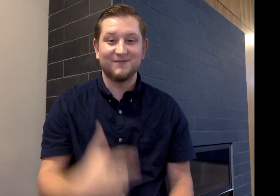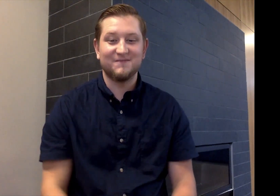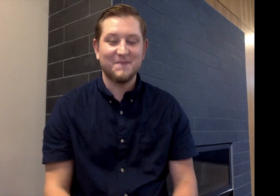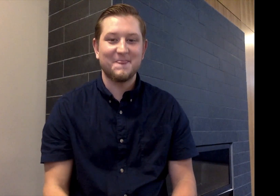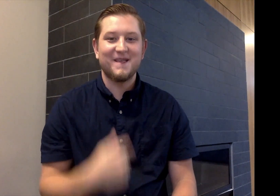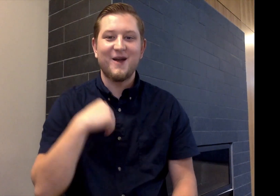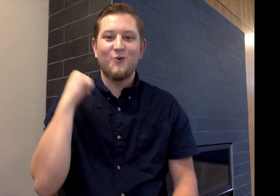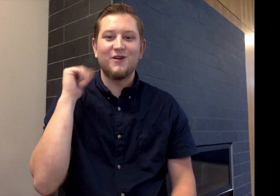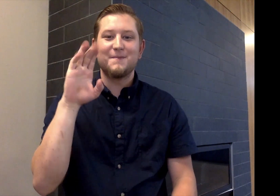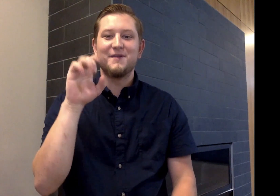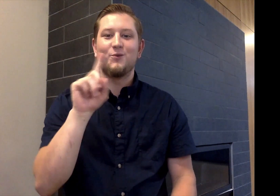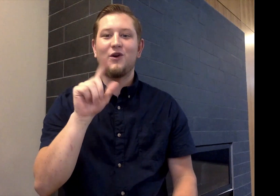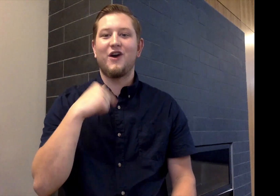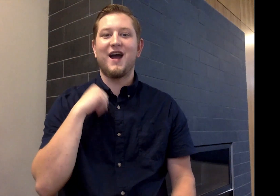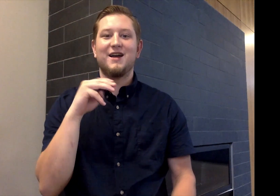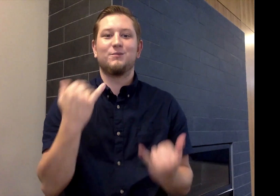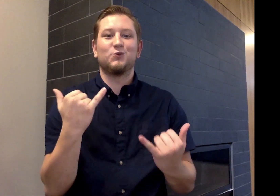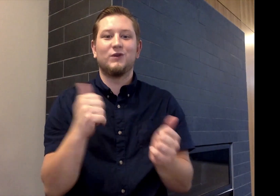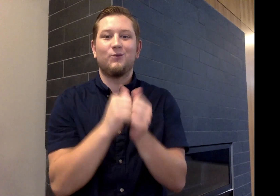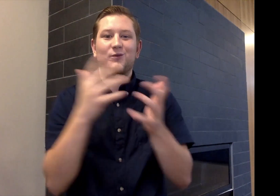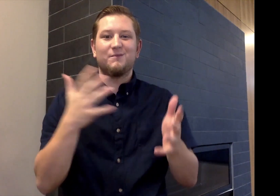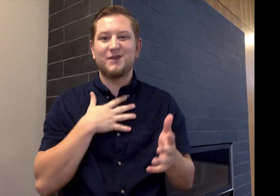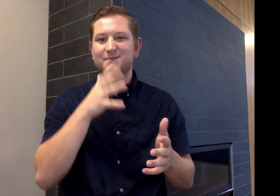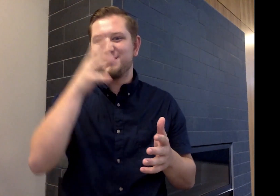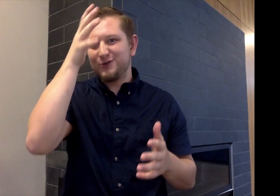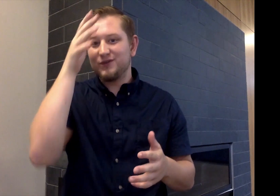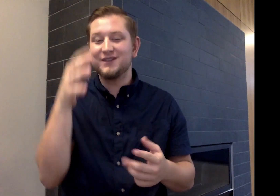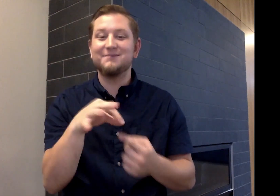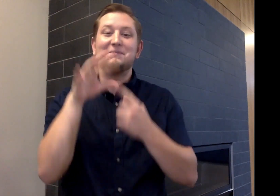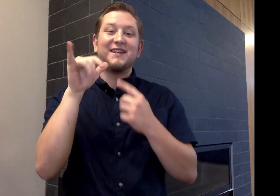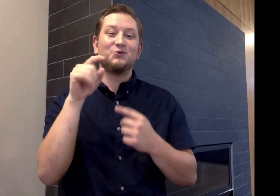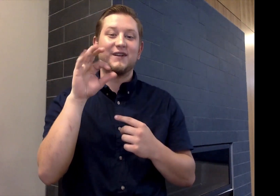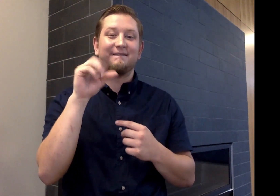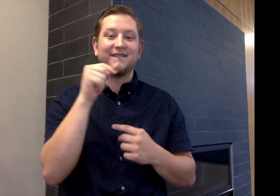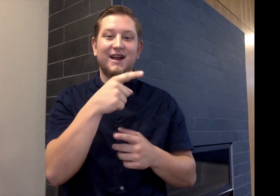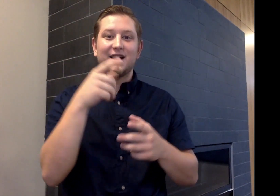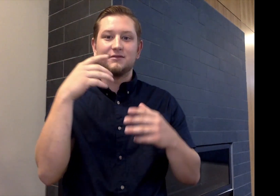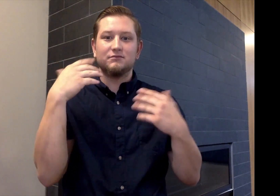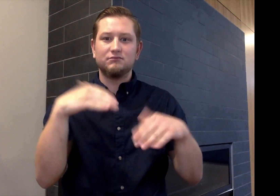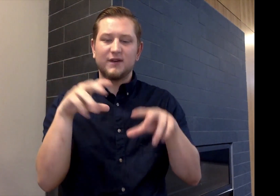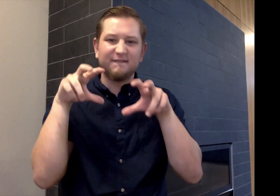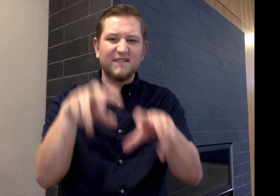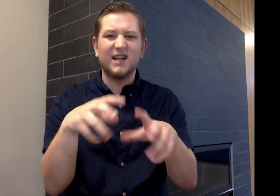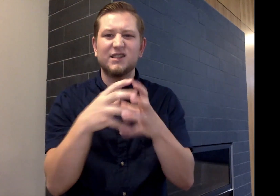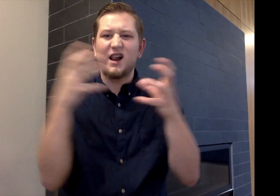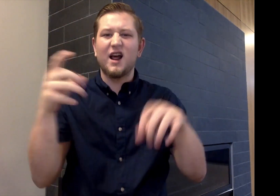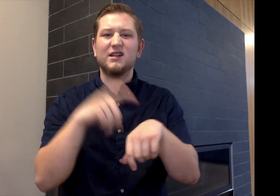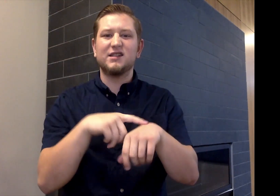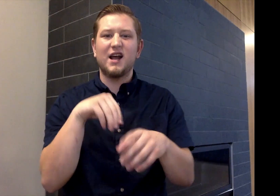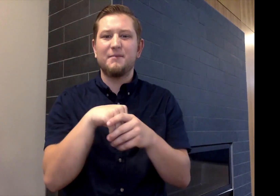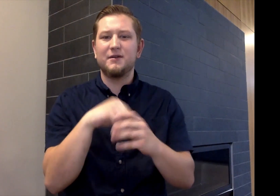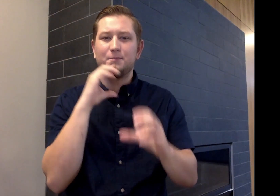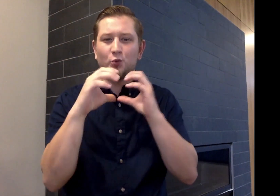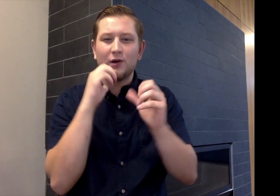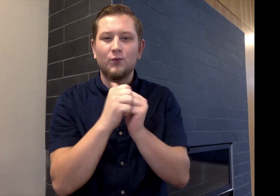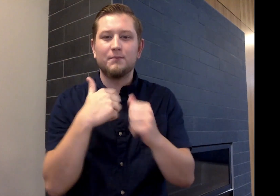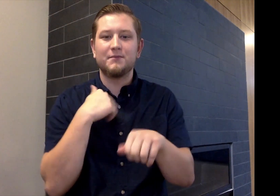and it's been a wild ride. I wouldn't be where I am today without my parents especially how much energy and effort they put